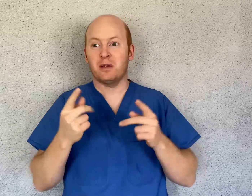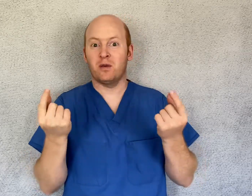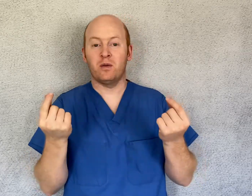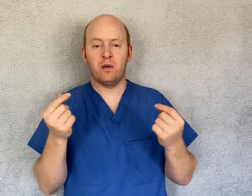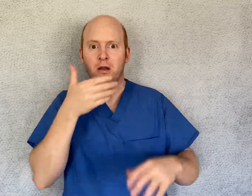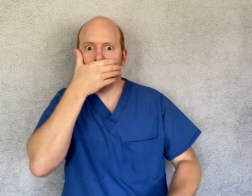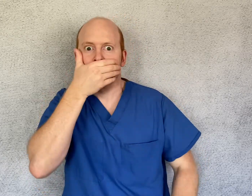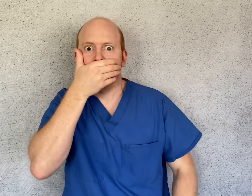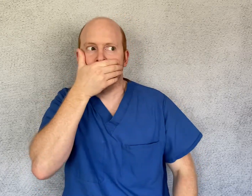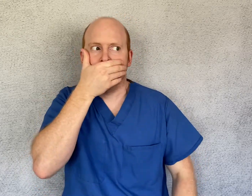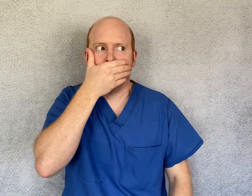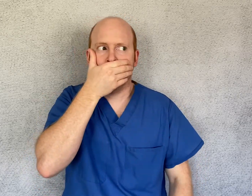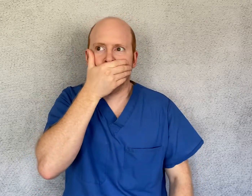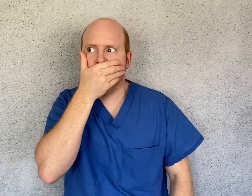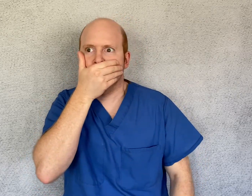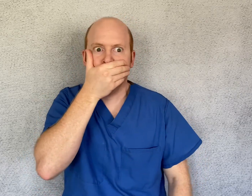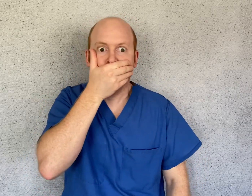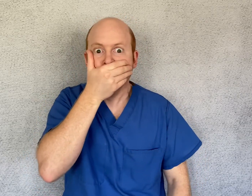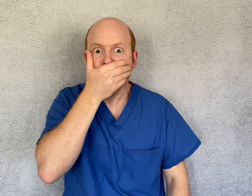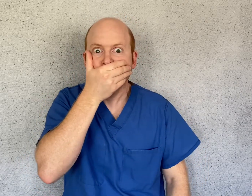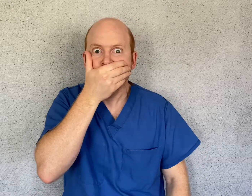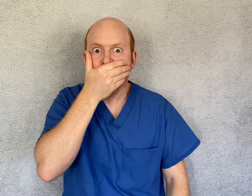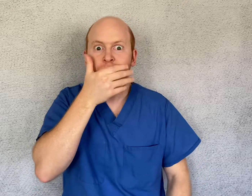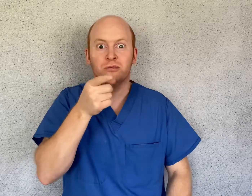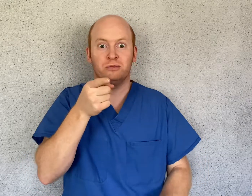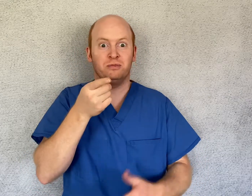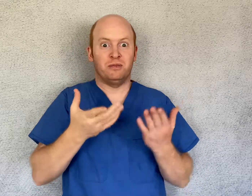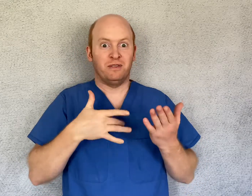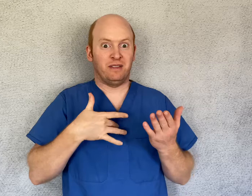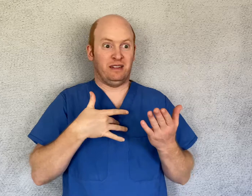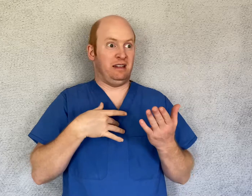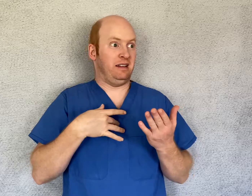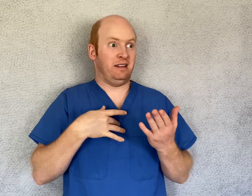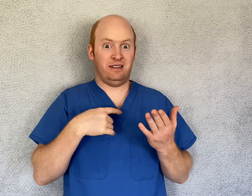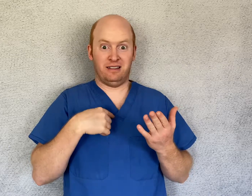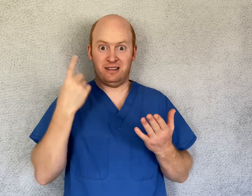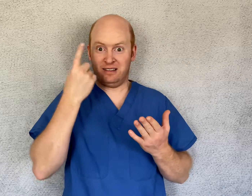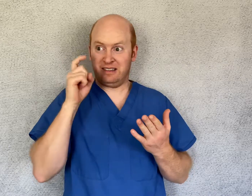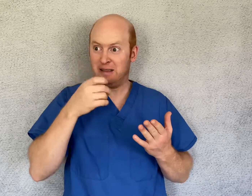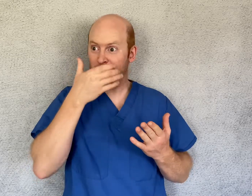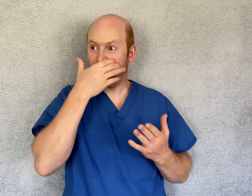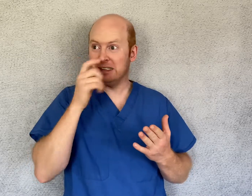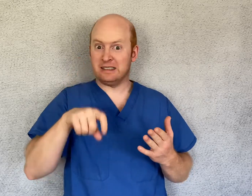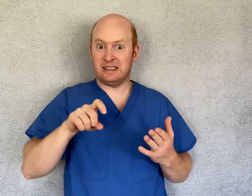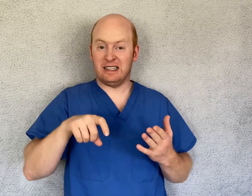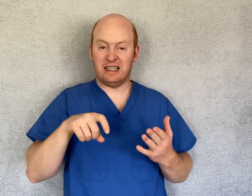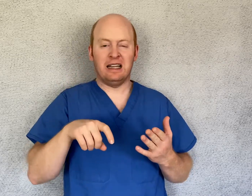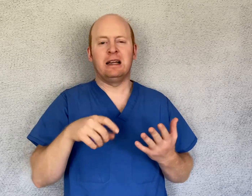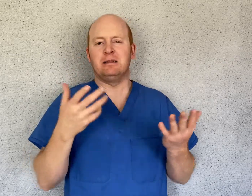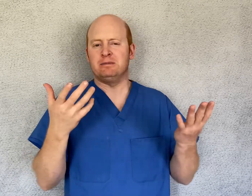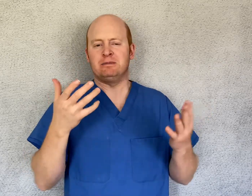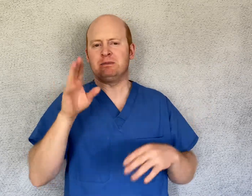that many people are wearing masks! They may have made you wonder whether you need one or not.